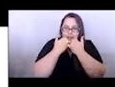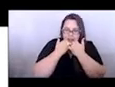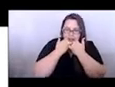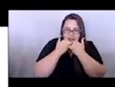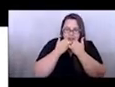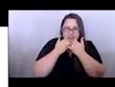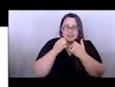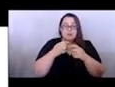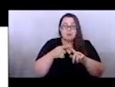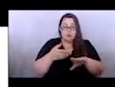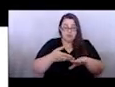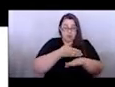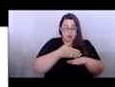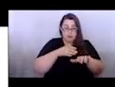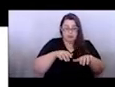we must also identify where the boundaries are needed.